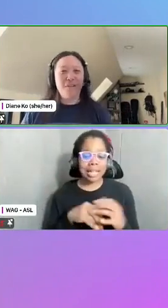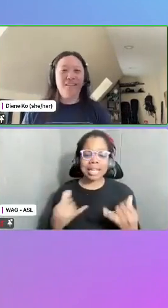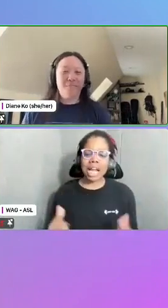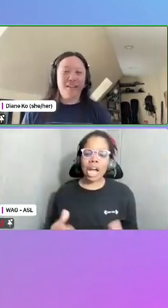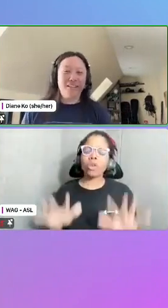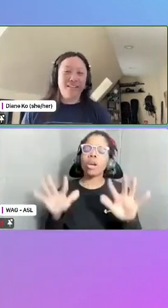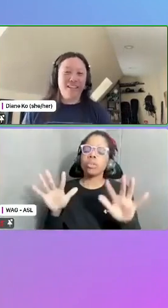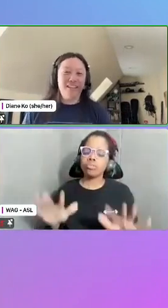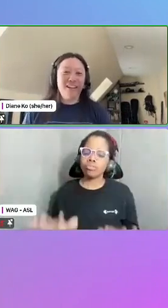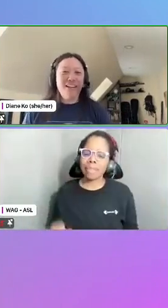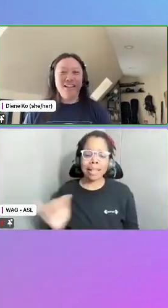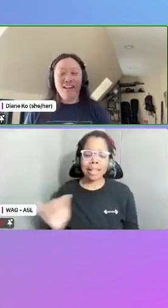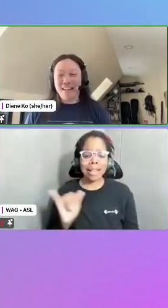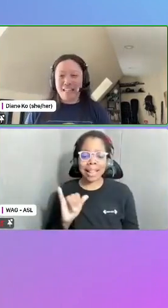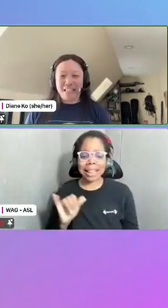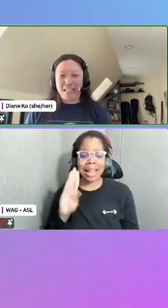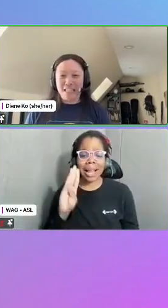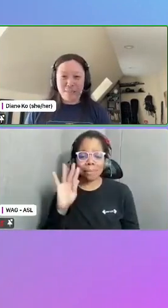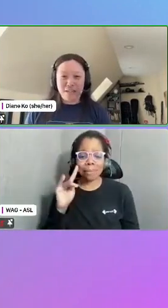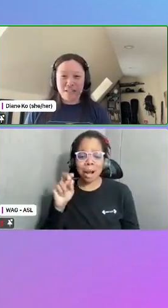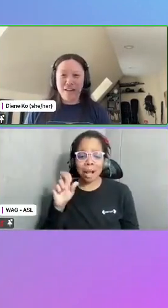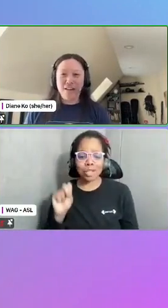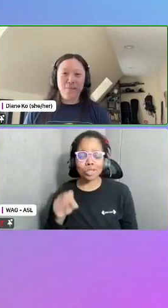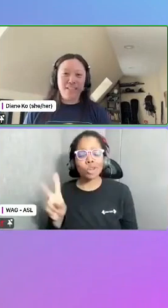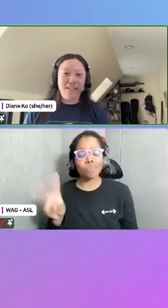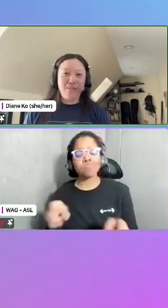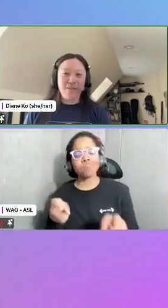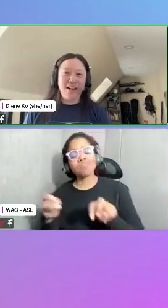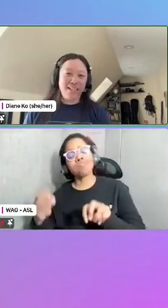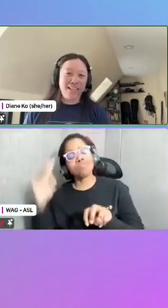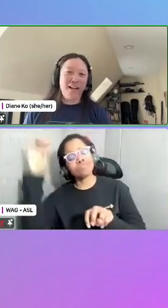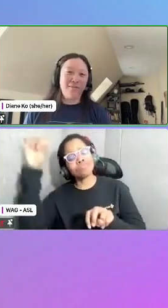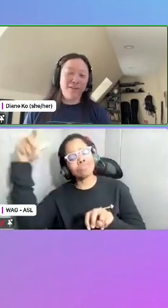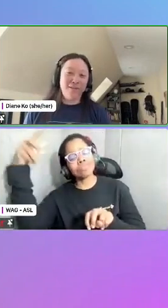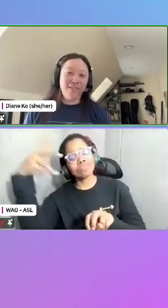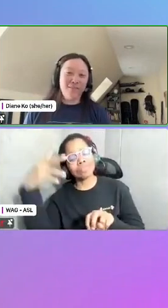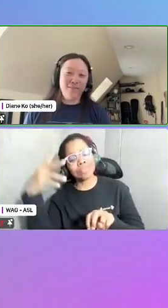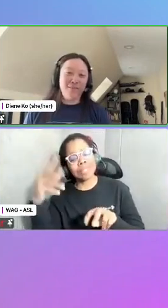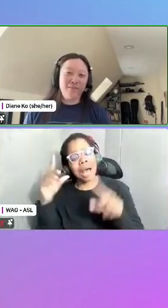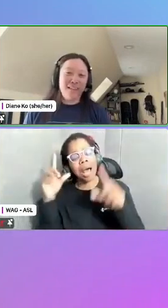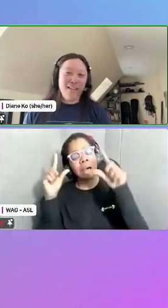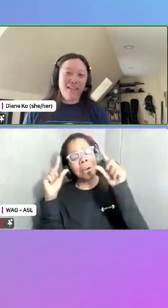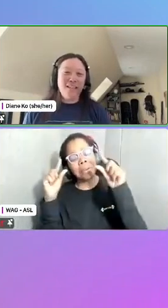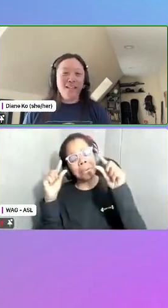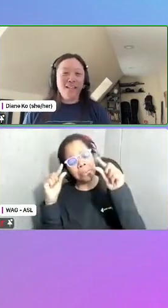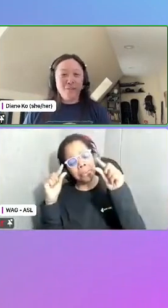strict route, lets you have full control of having the component is used. This